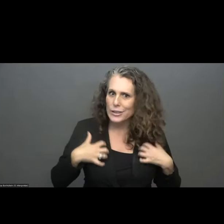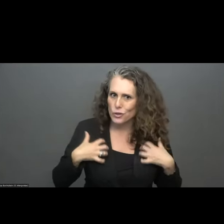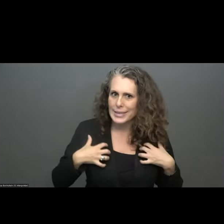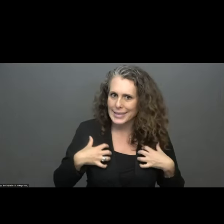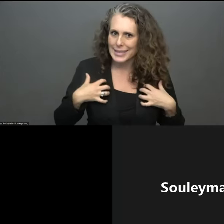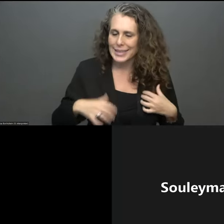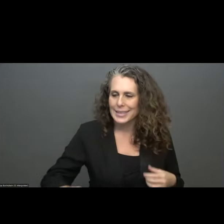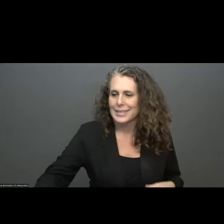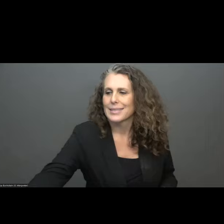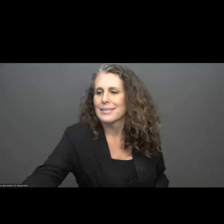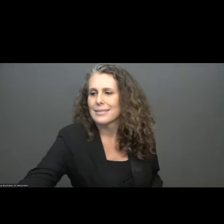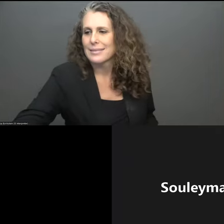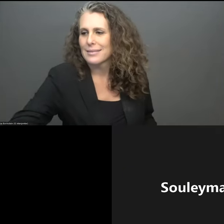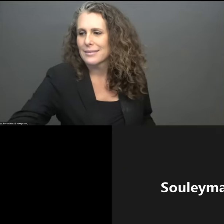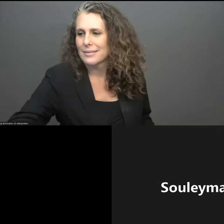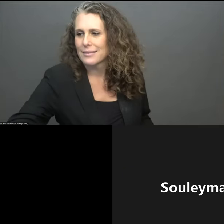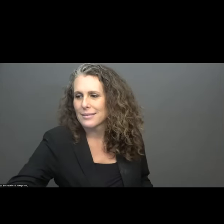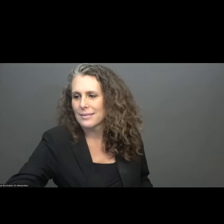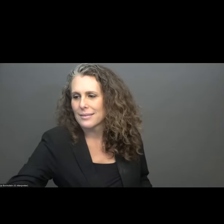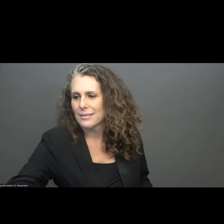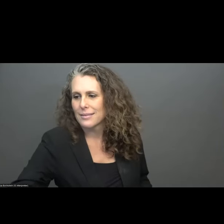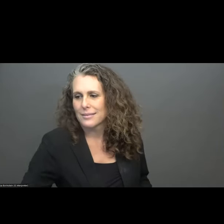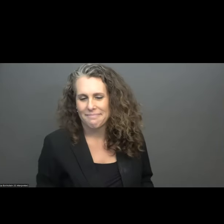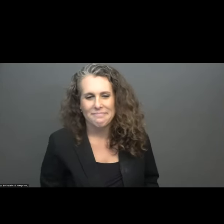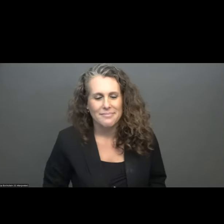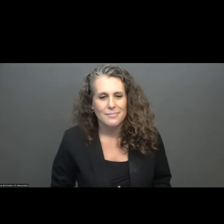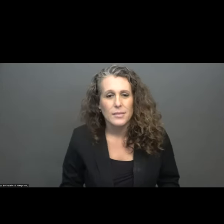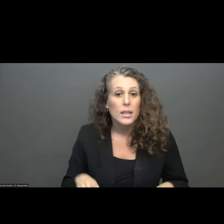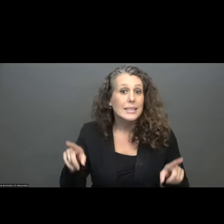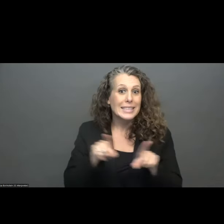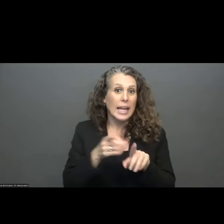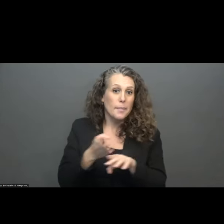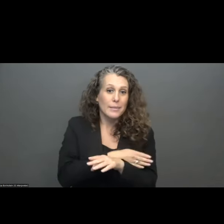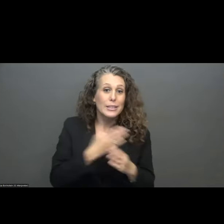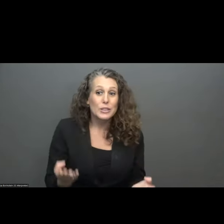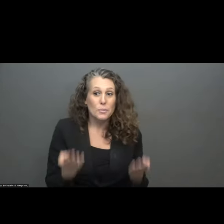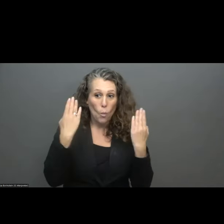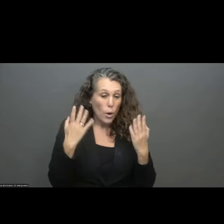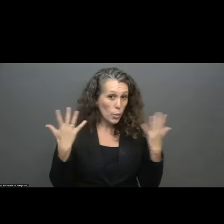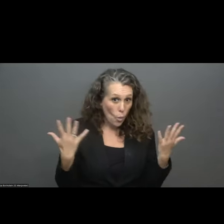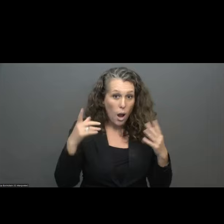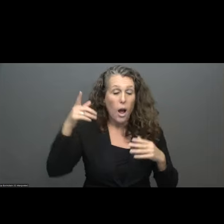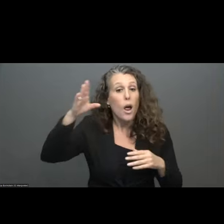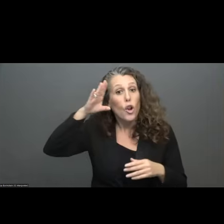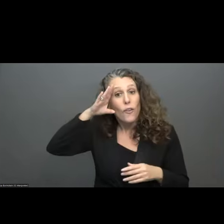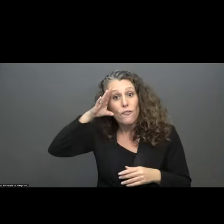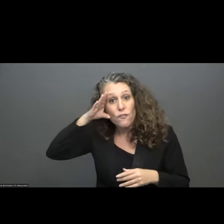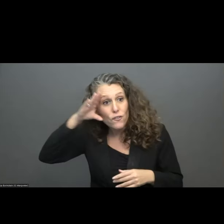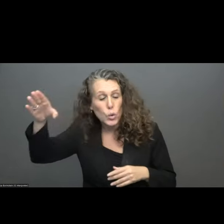the city della. Merci beaucoup to Mexico cinemas our invitations are to see a surplus mercy. 14:59:00 Master is slim. 14:59:13 Please notice your devilish your pleasure on prey on the chap lost the power humanity young Christian, cuz I'll tell you